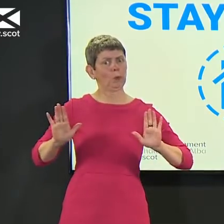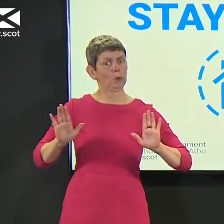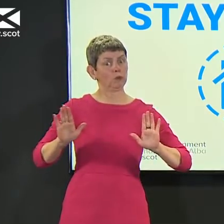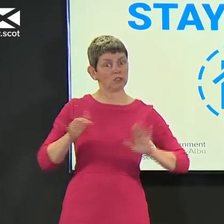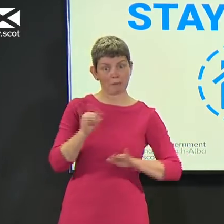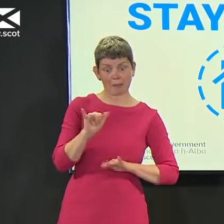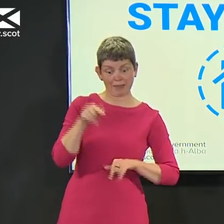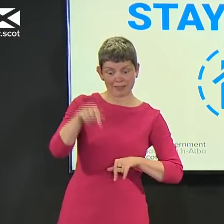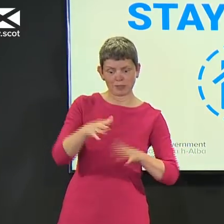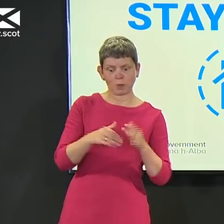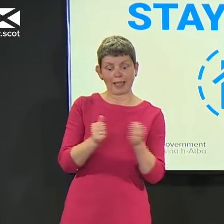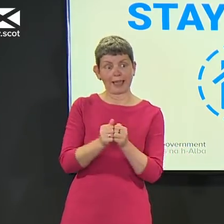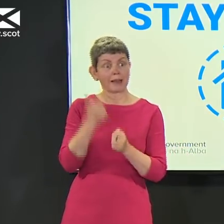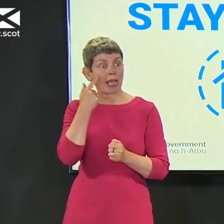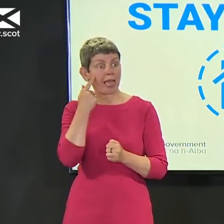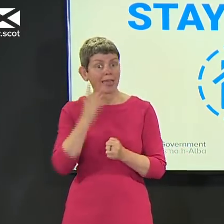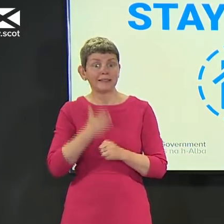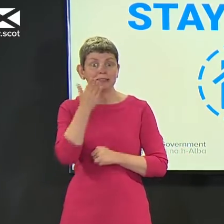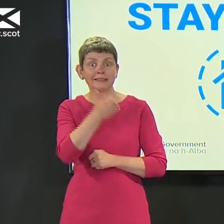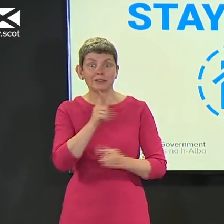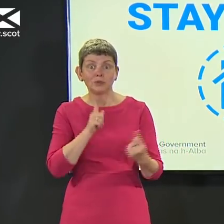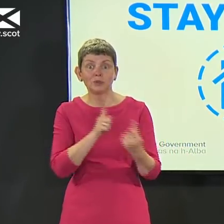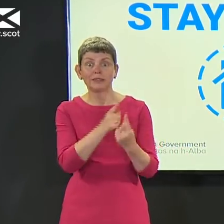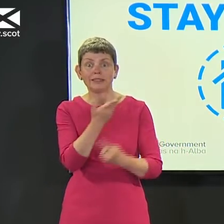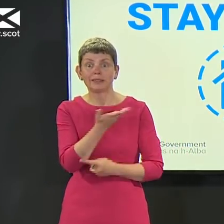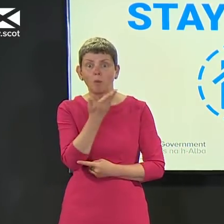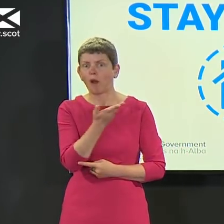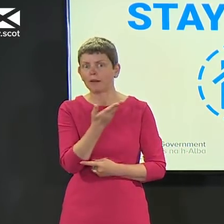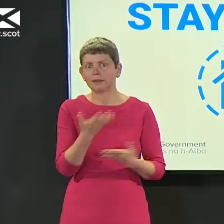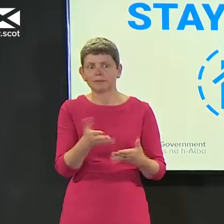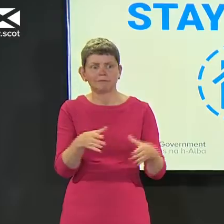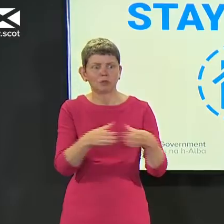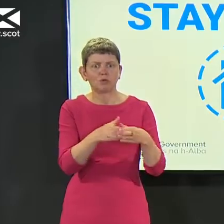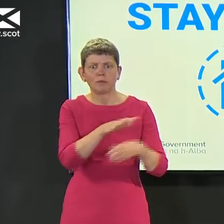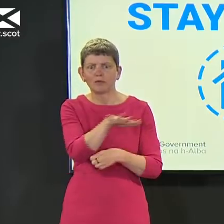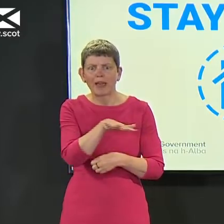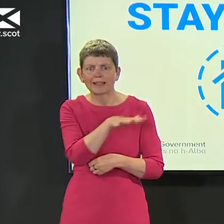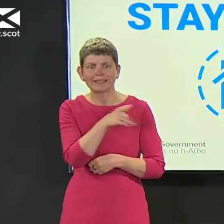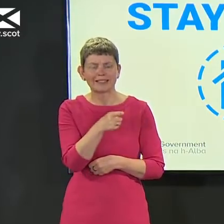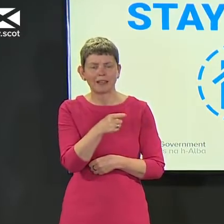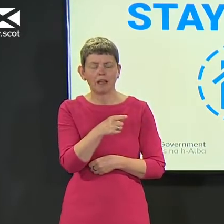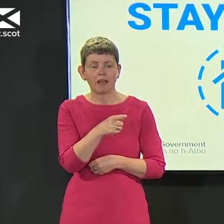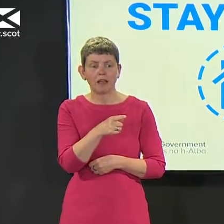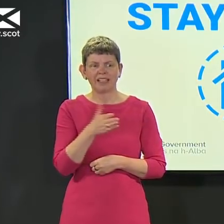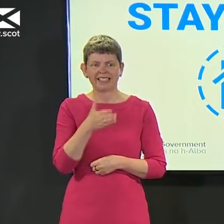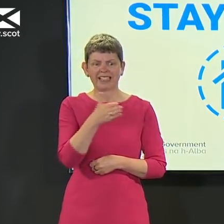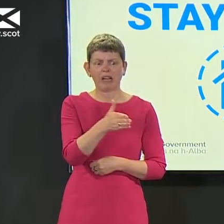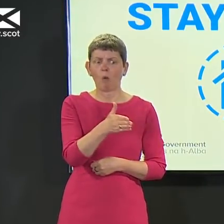to travel a bit further to see a group of friends or family if you go to somewhere that's crowded